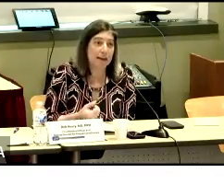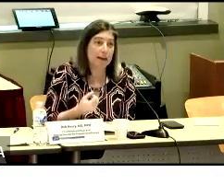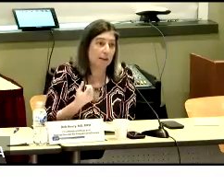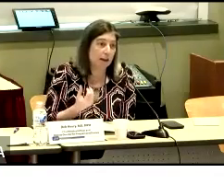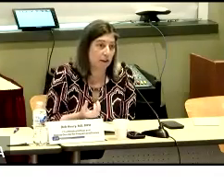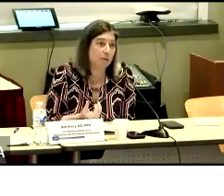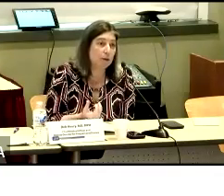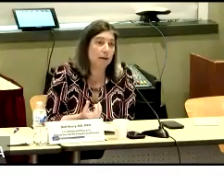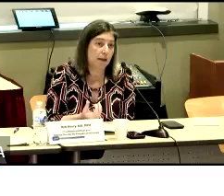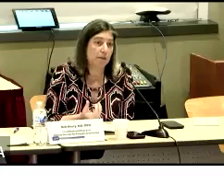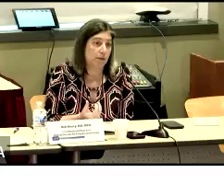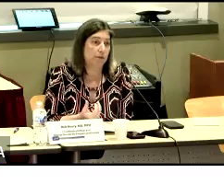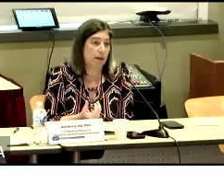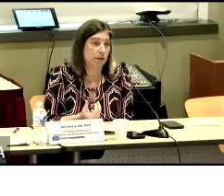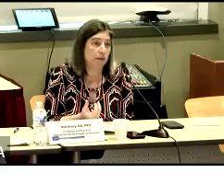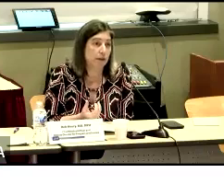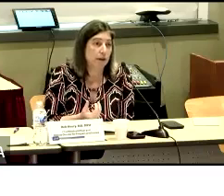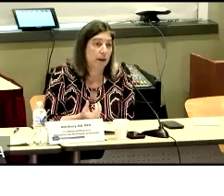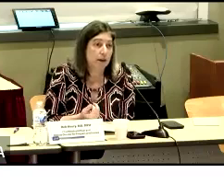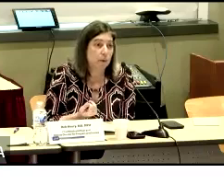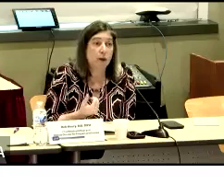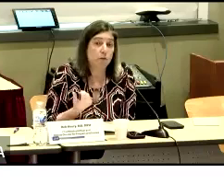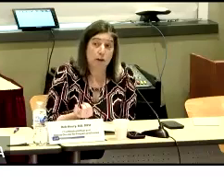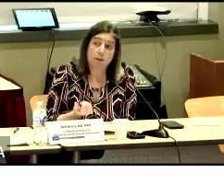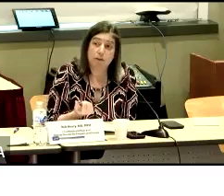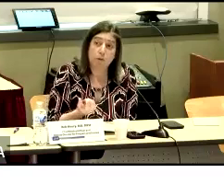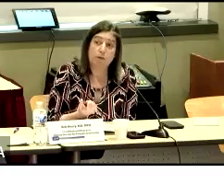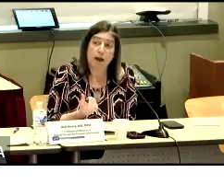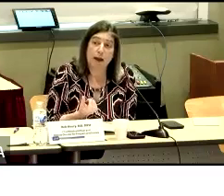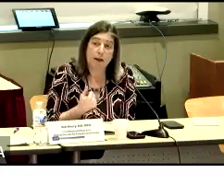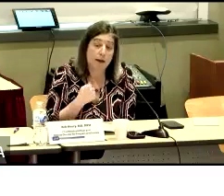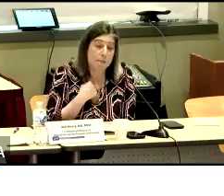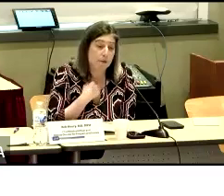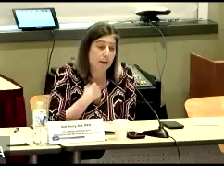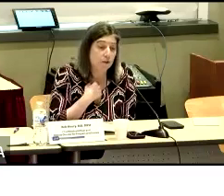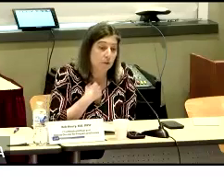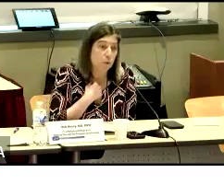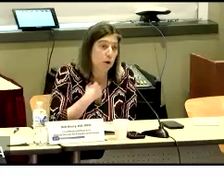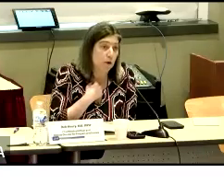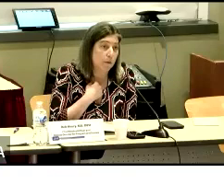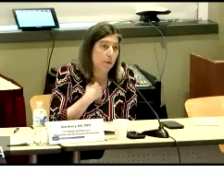and a lot of the community-level interventions and we co-chair the Suicide Prevention Work Group as part